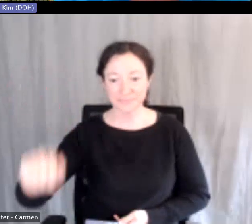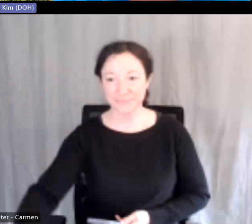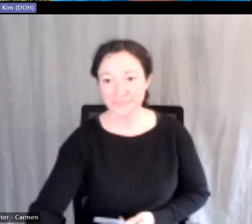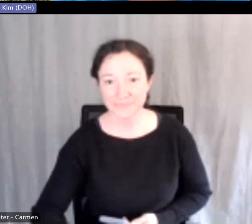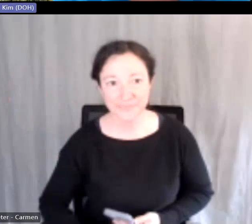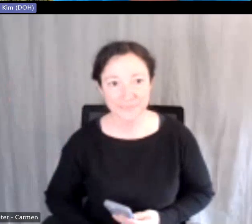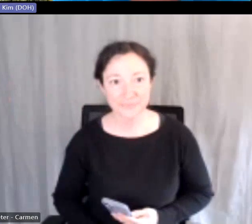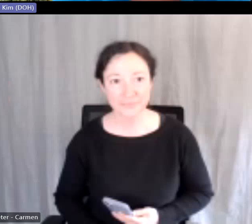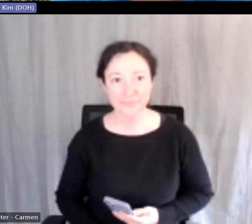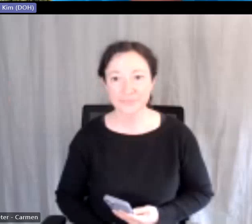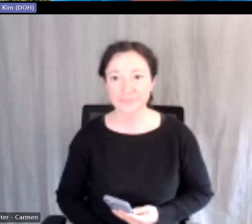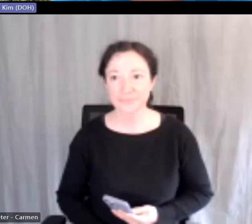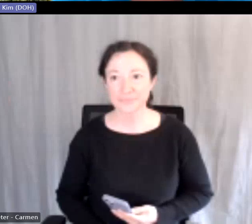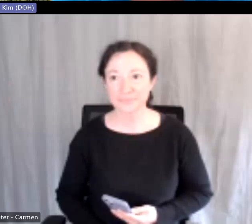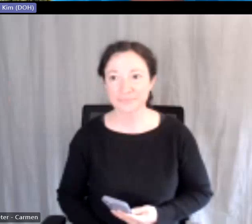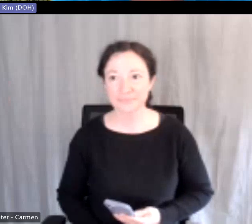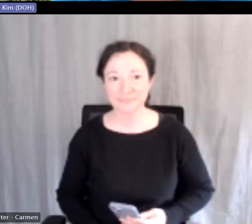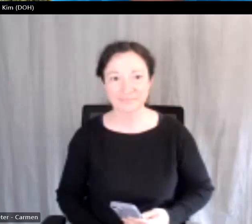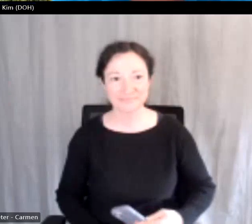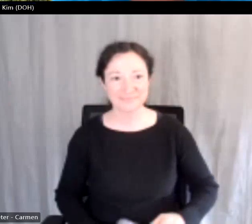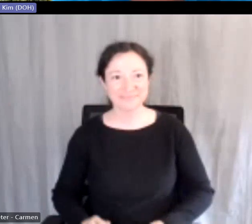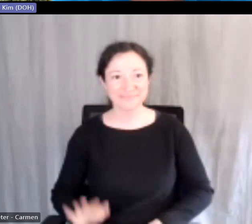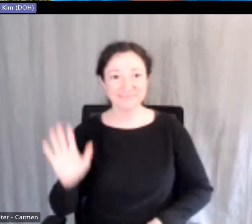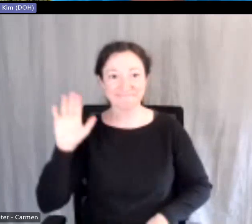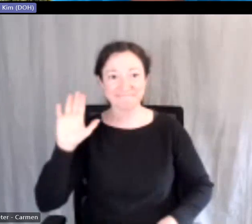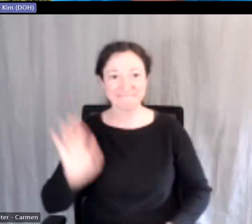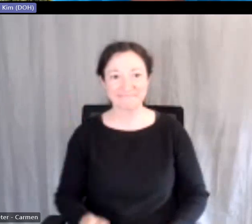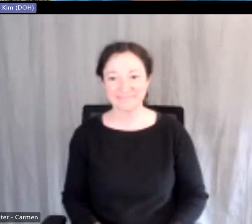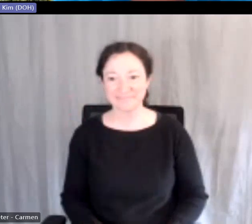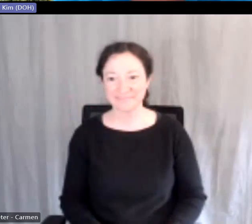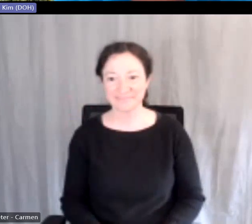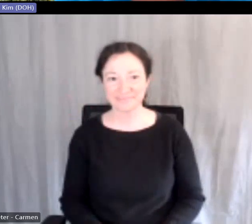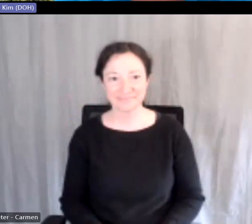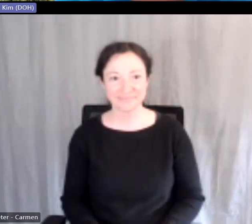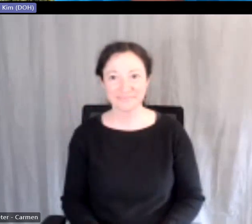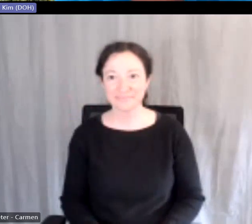She looks like she's waving your hand. So there are two of you,